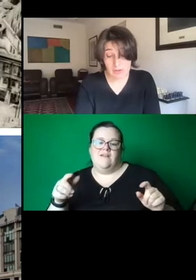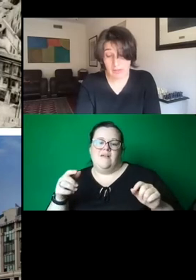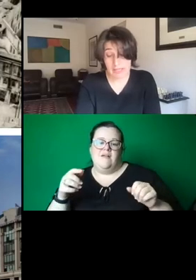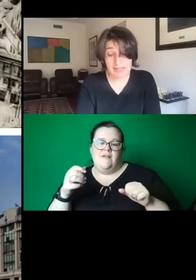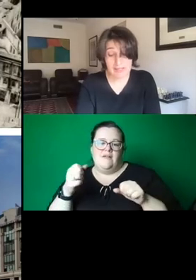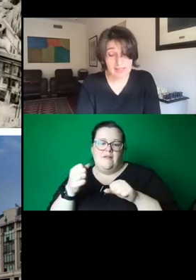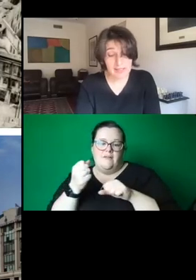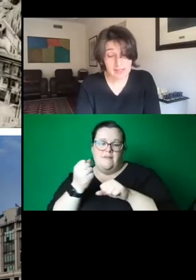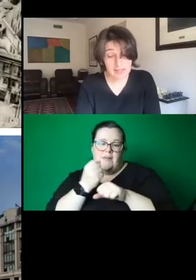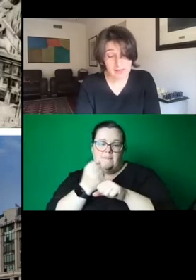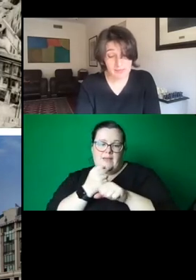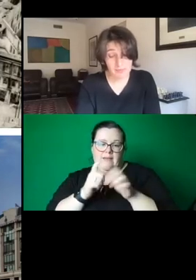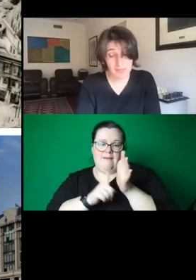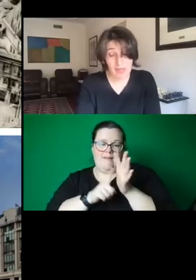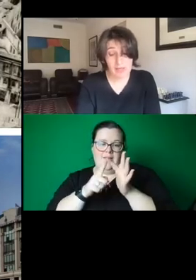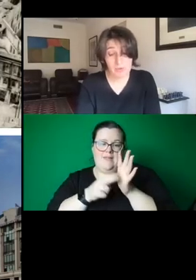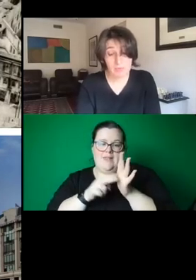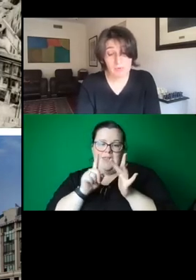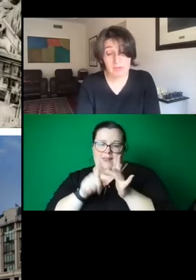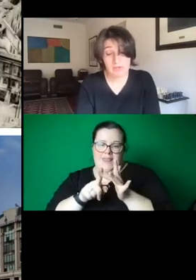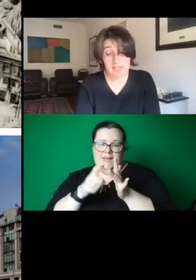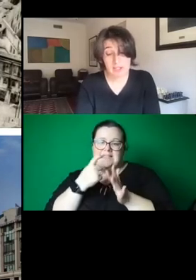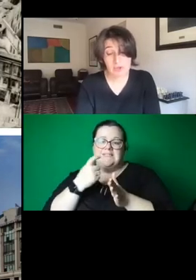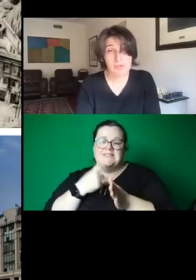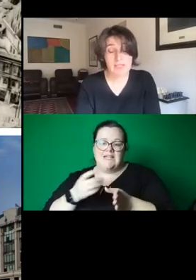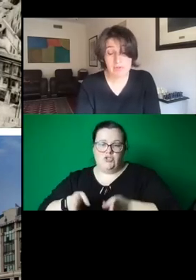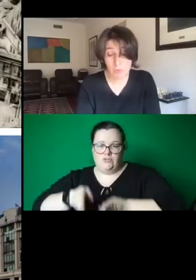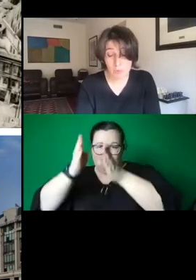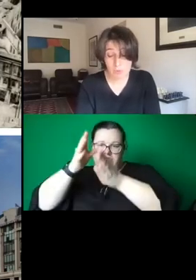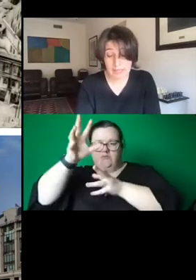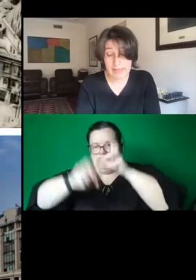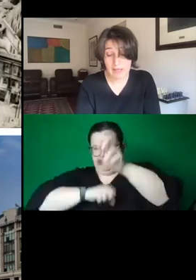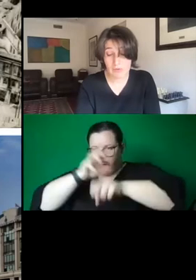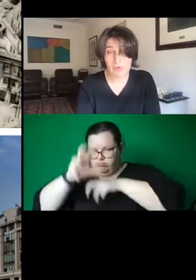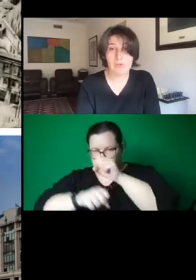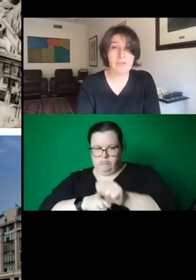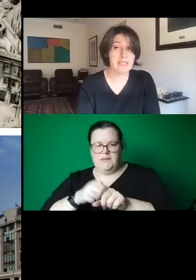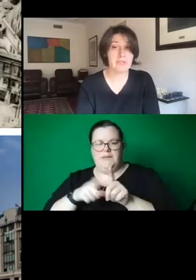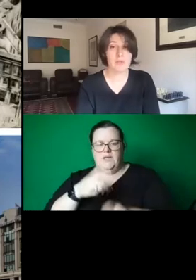in 1990 and to the full devastation of the civil war and now to the freedom square